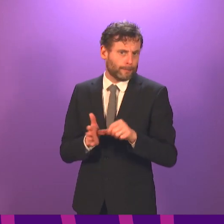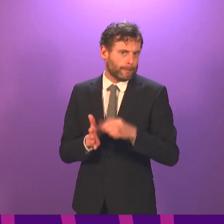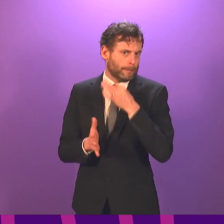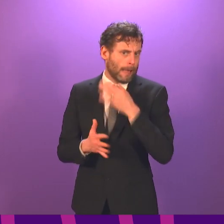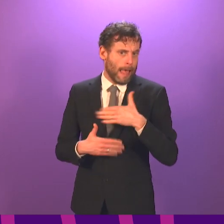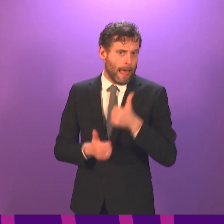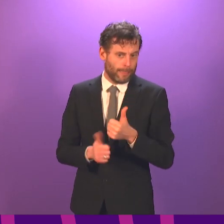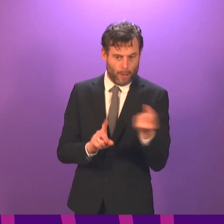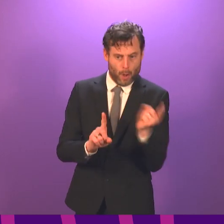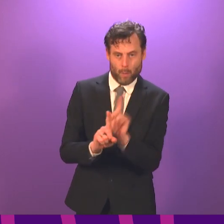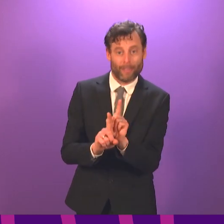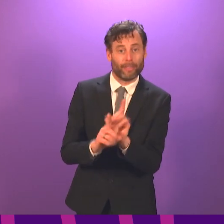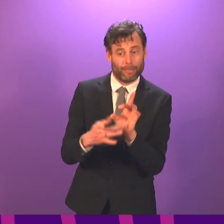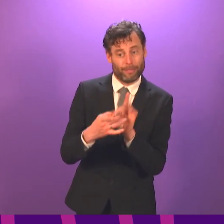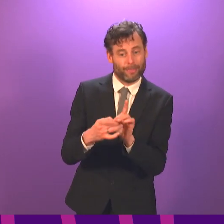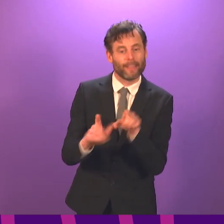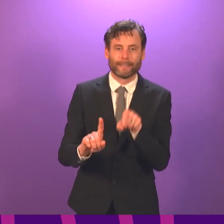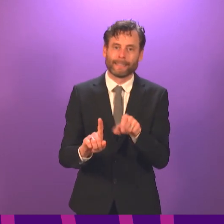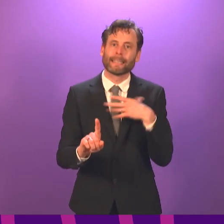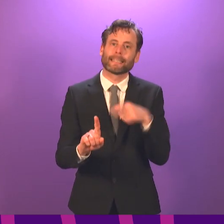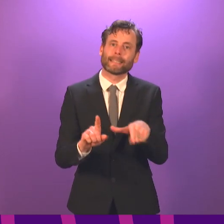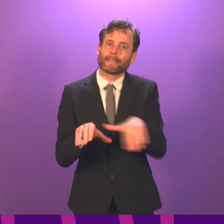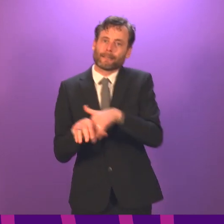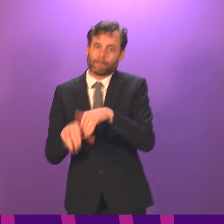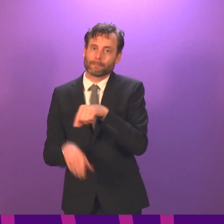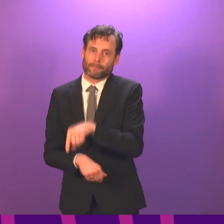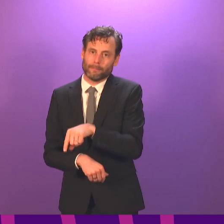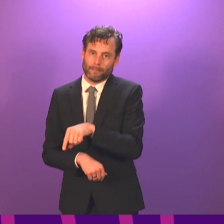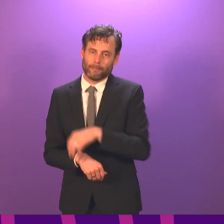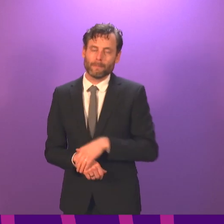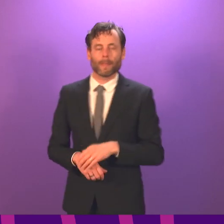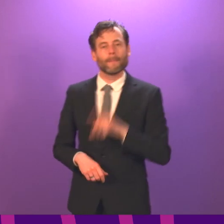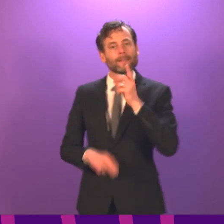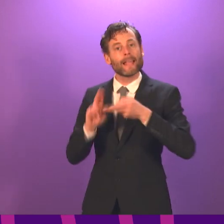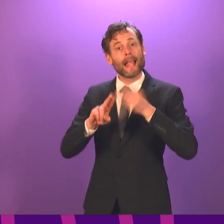The guidance sets out that “Staff should be offered the vaccination if they are supporting … children and young